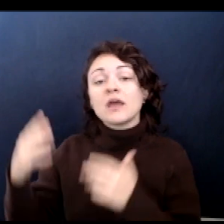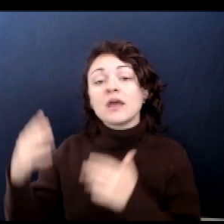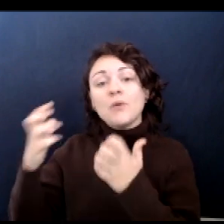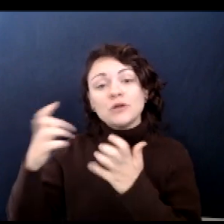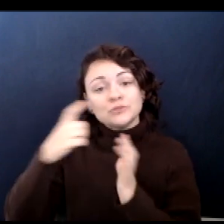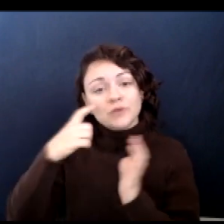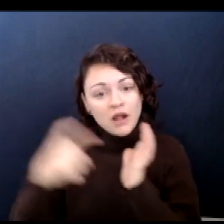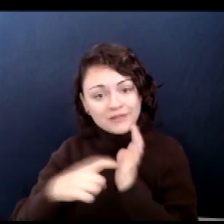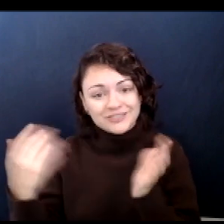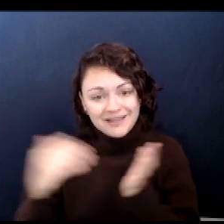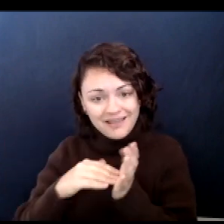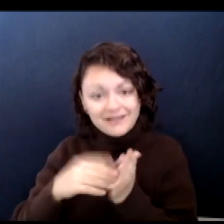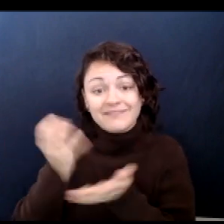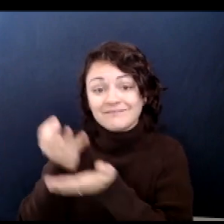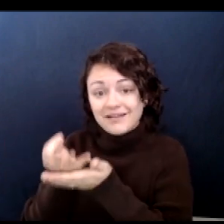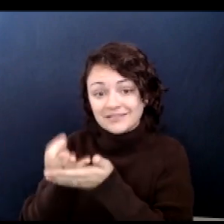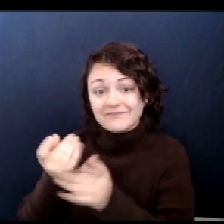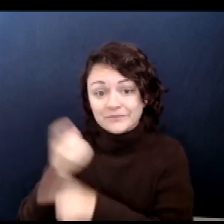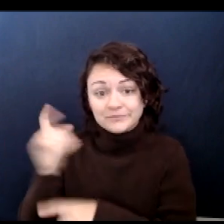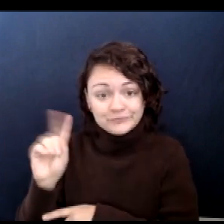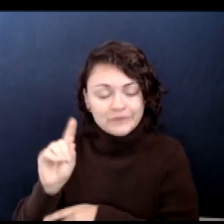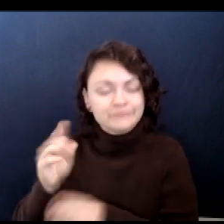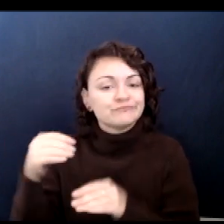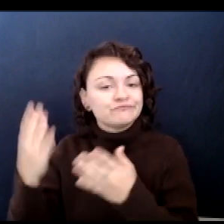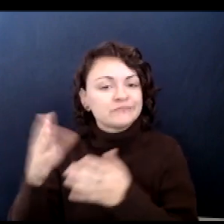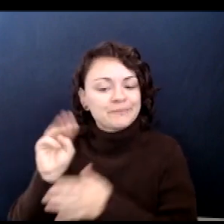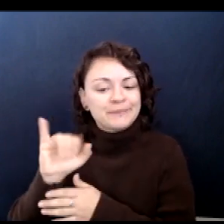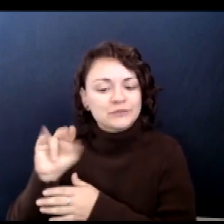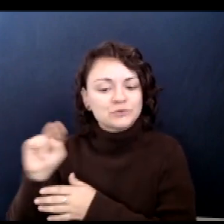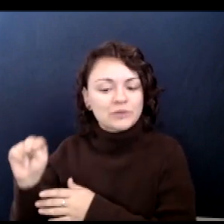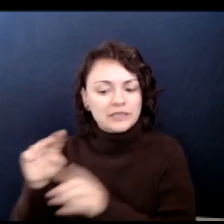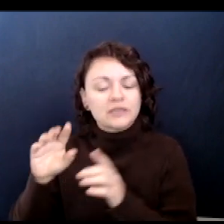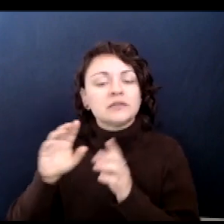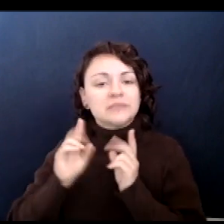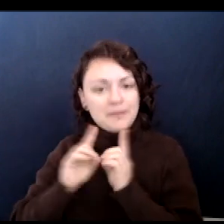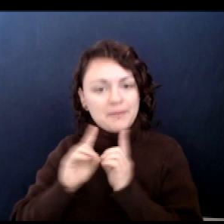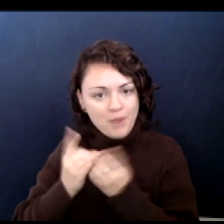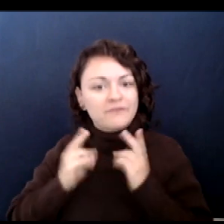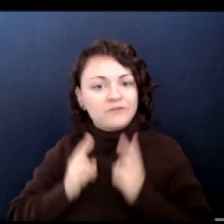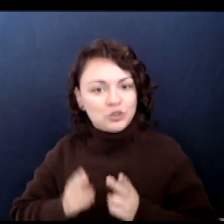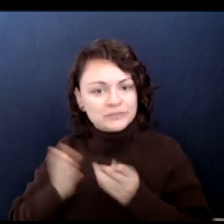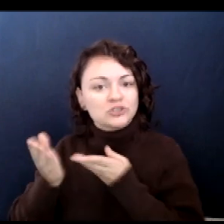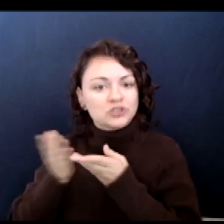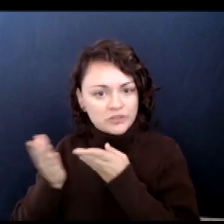the funding for this work was provided by the Minnesota Department of Human Services, who received some of